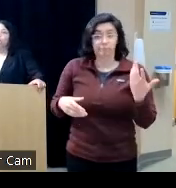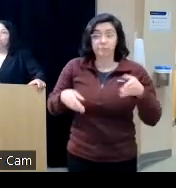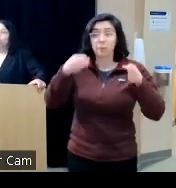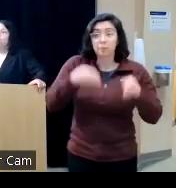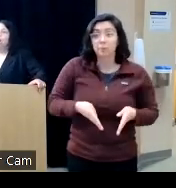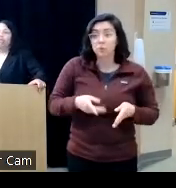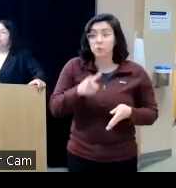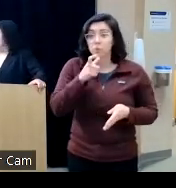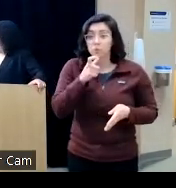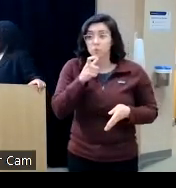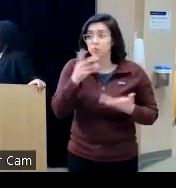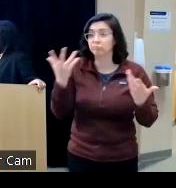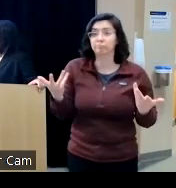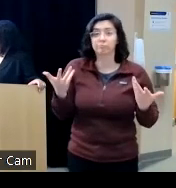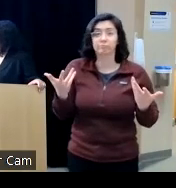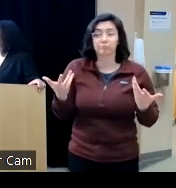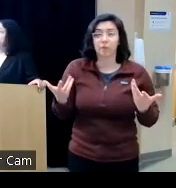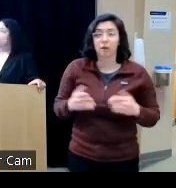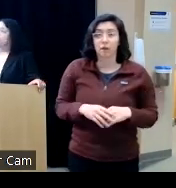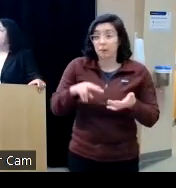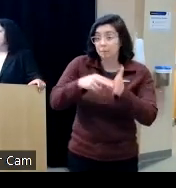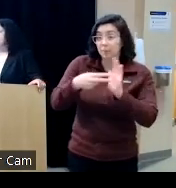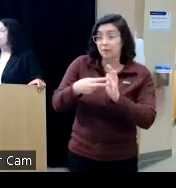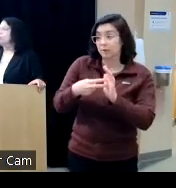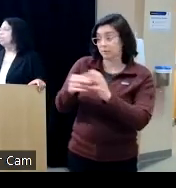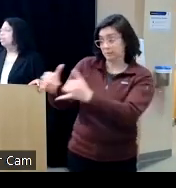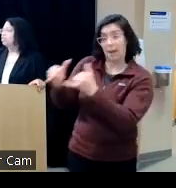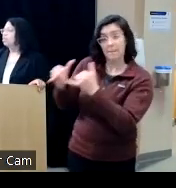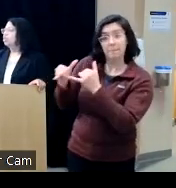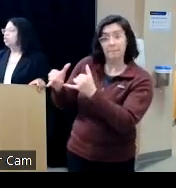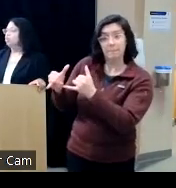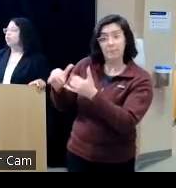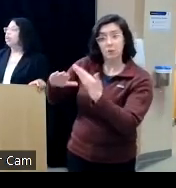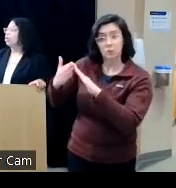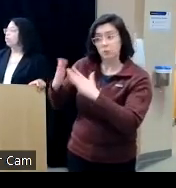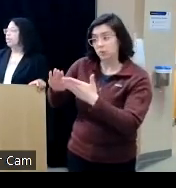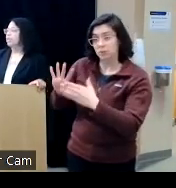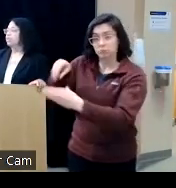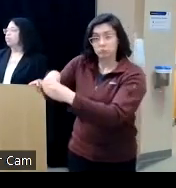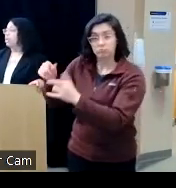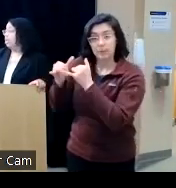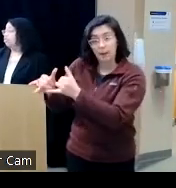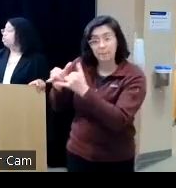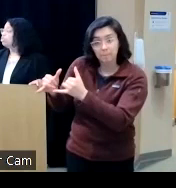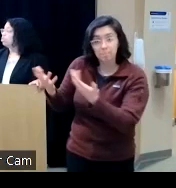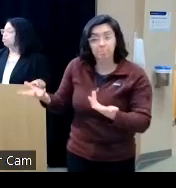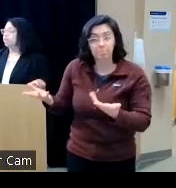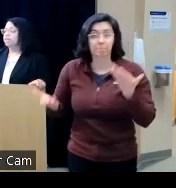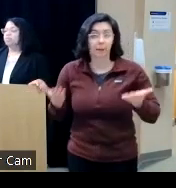who in some way or another mirror the population who we are wanting to engage in the research with